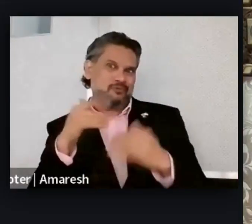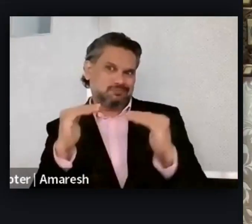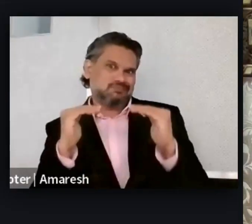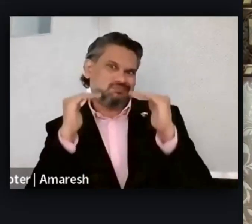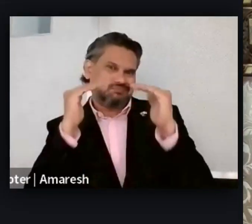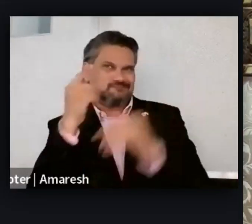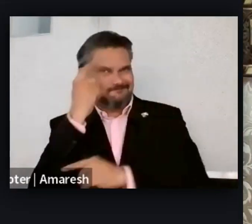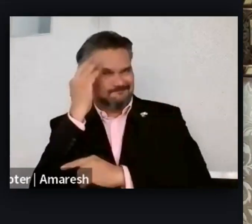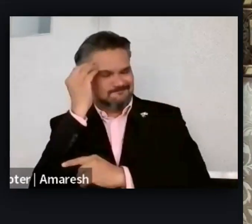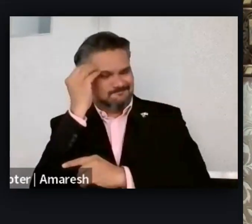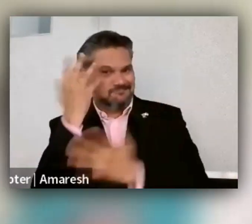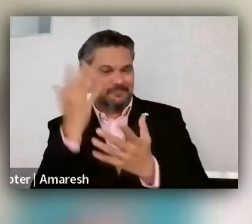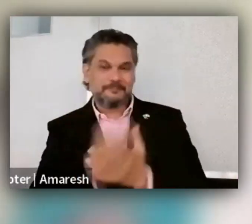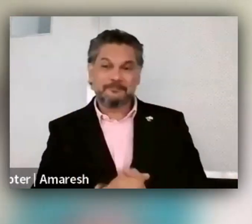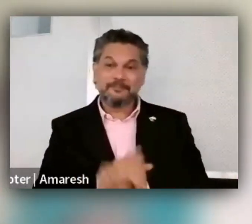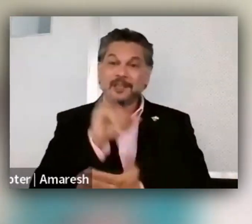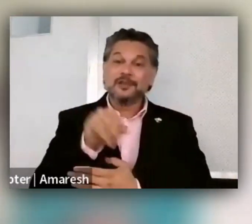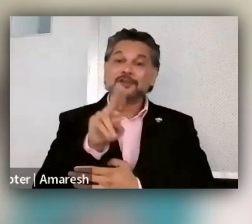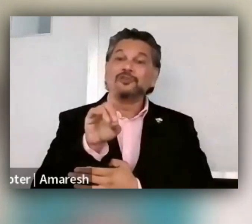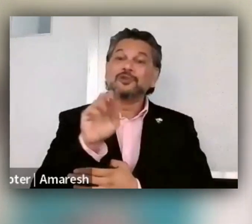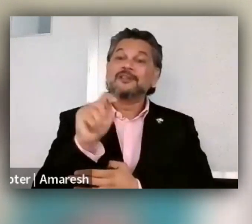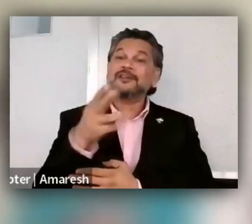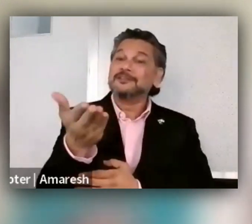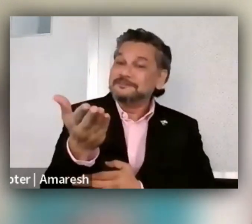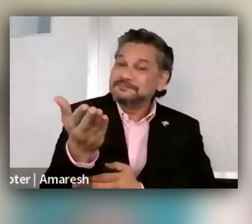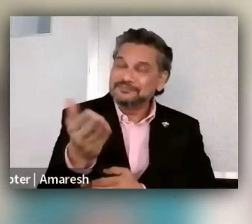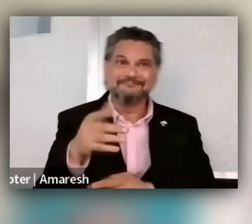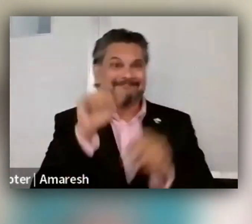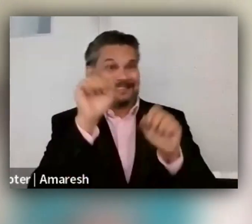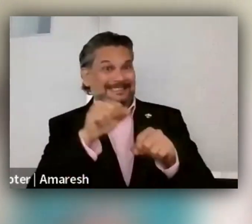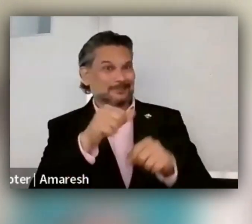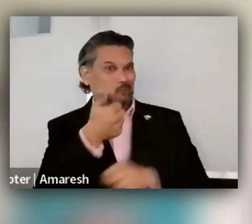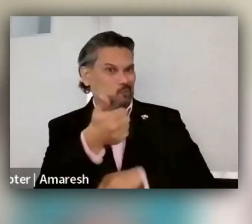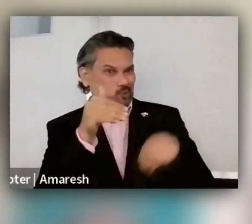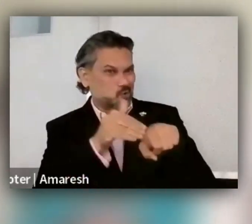Judith? Yes, thanks so much. I think that's an excellent comment.